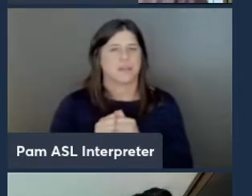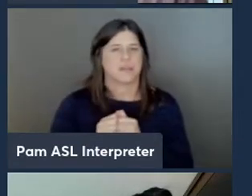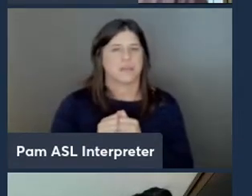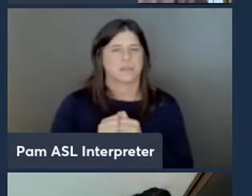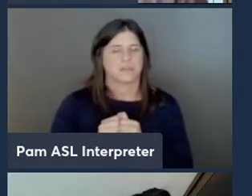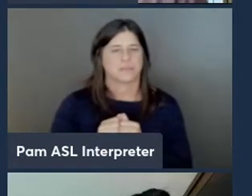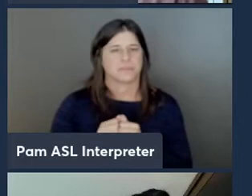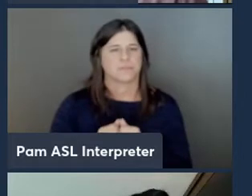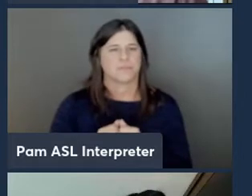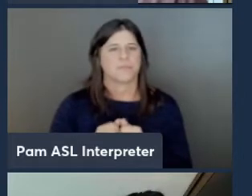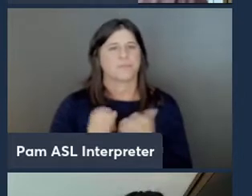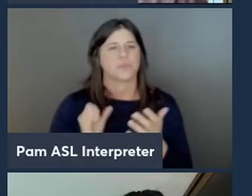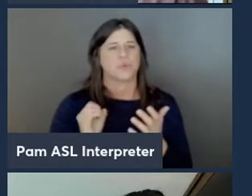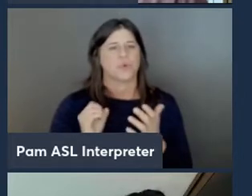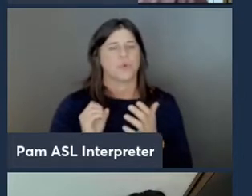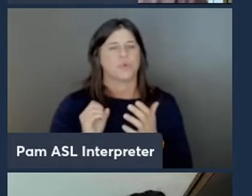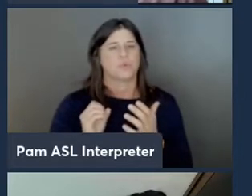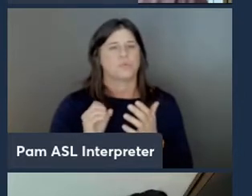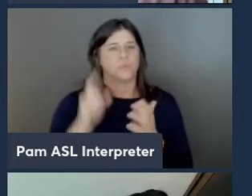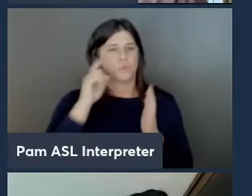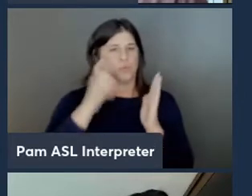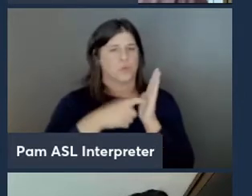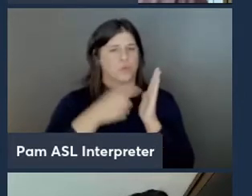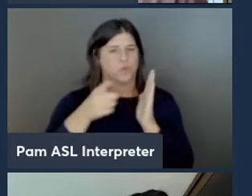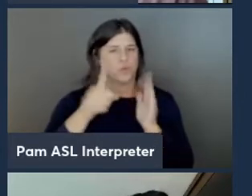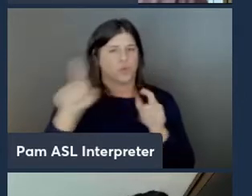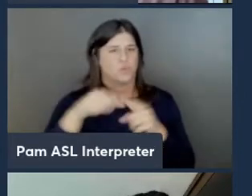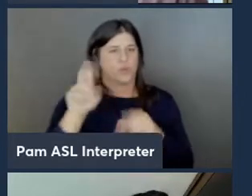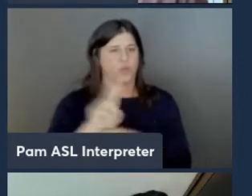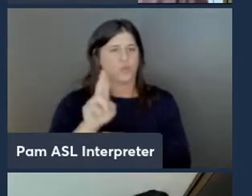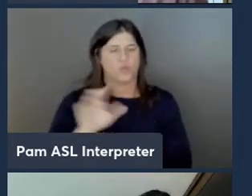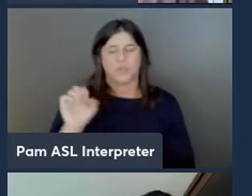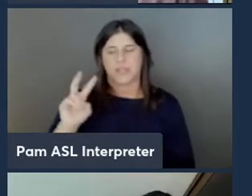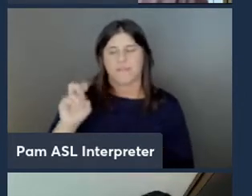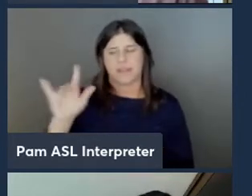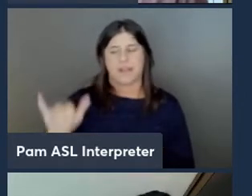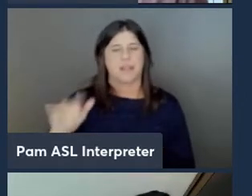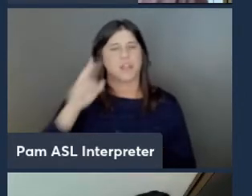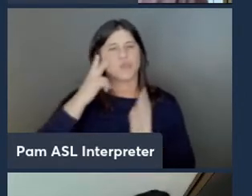And so what you'll see when you're using Evidently is you'll get to see that performance